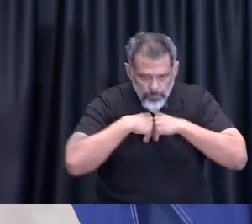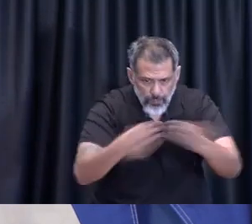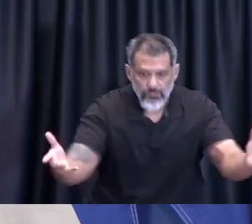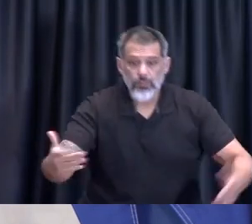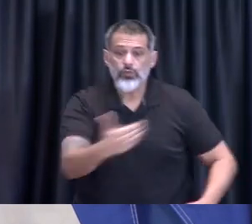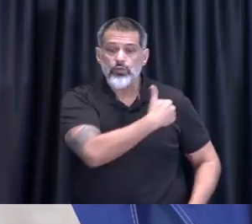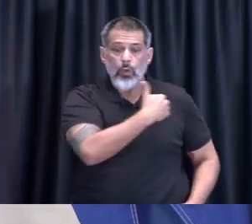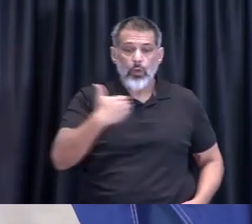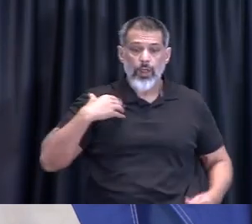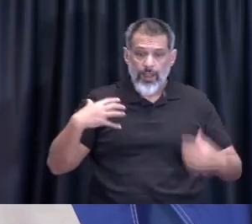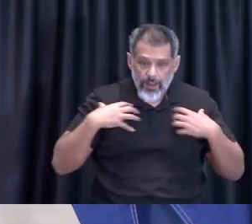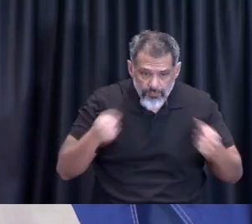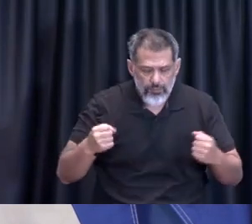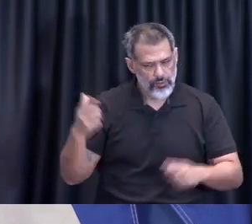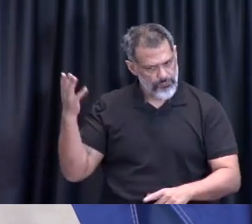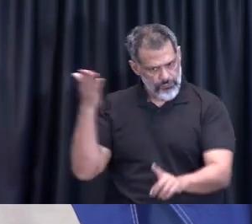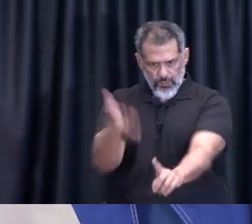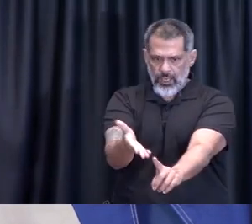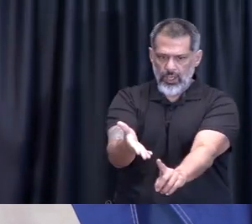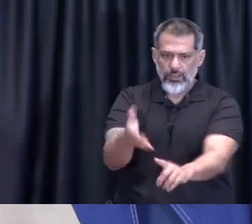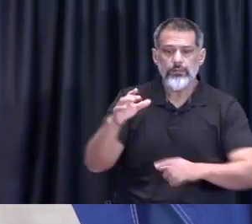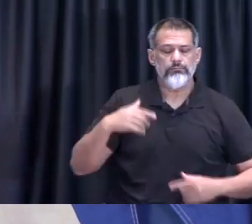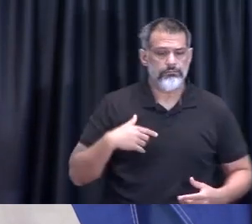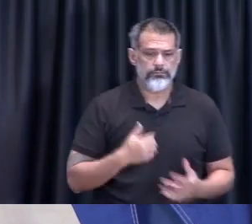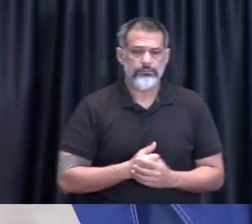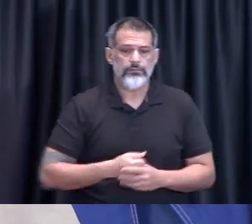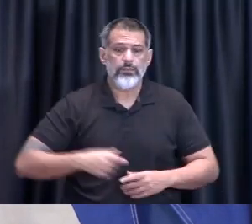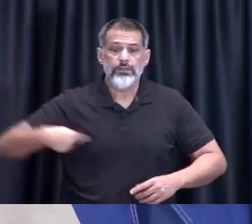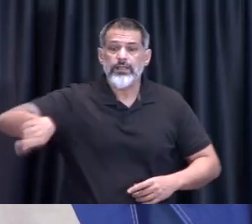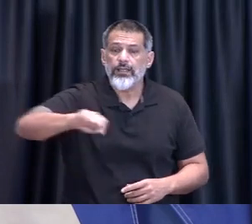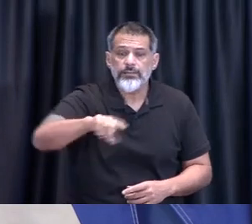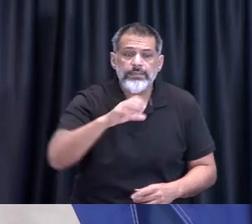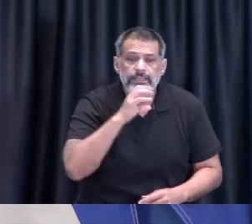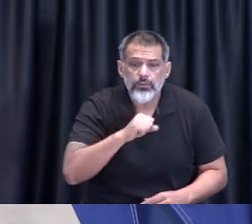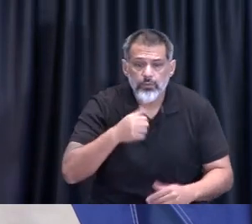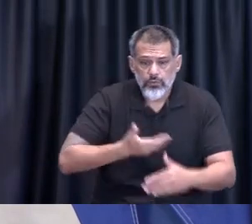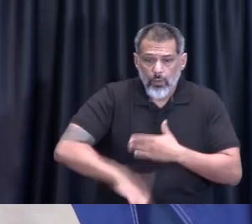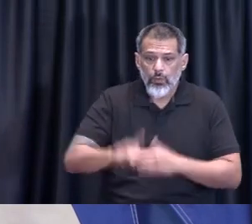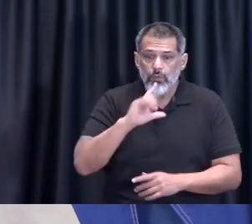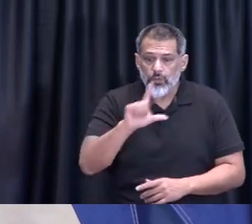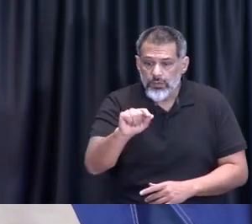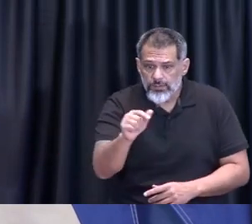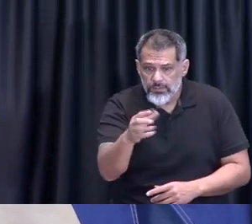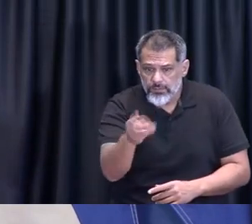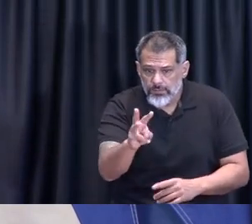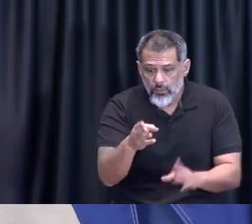The clinic will be open to anyone born in 2016 or earlier for first, second or third doses.